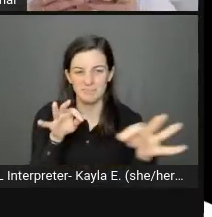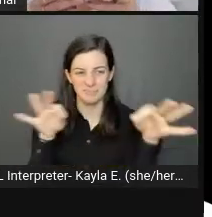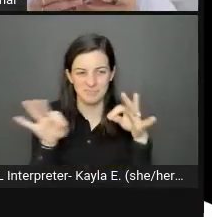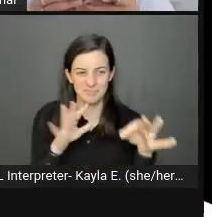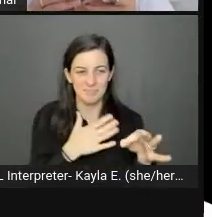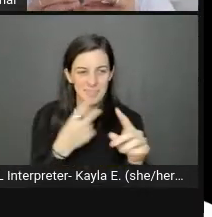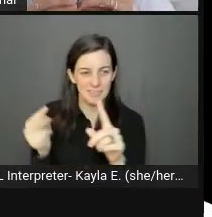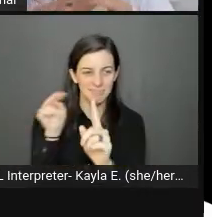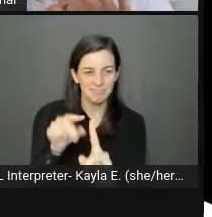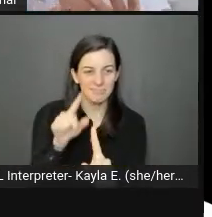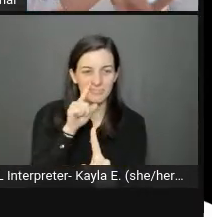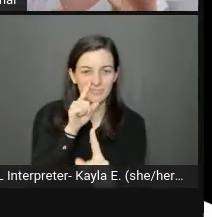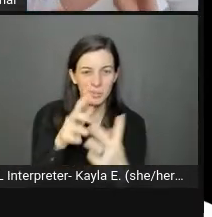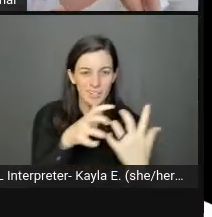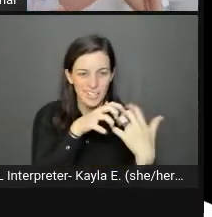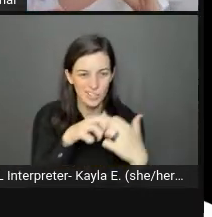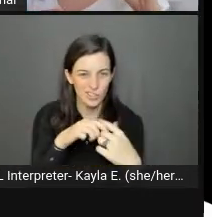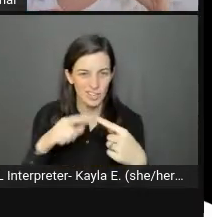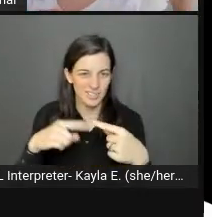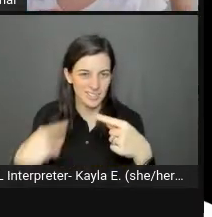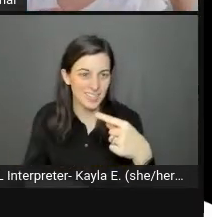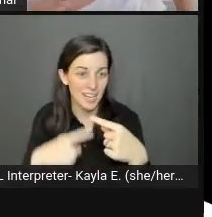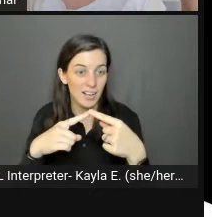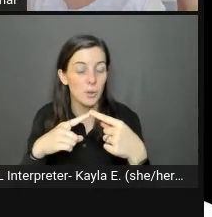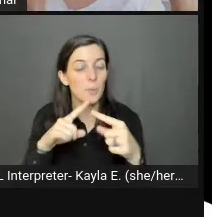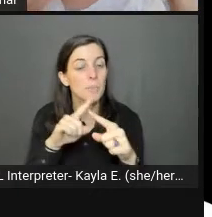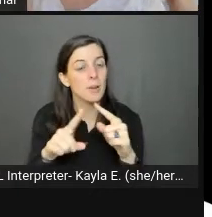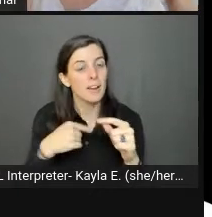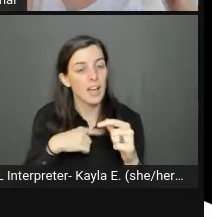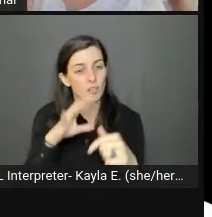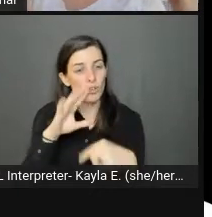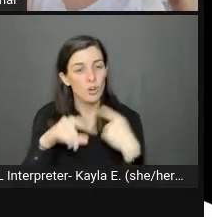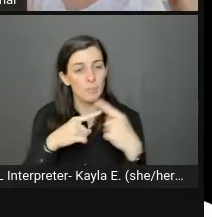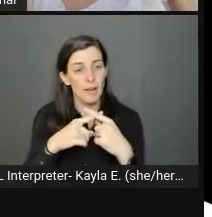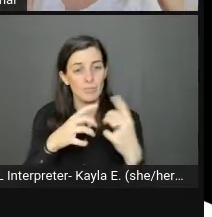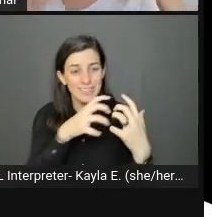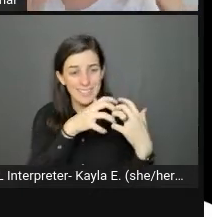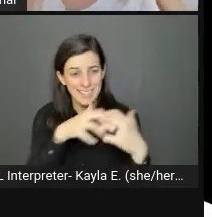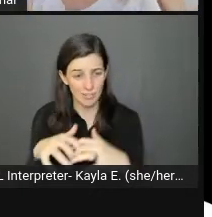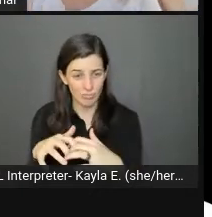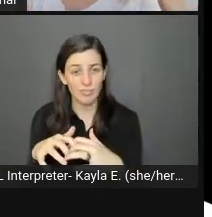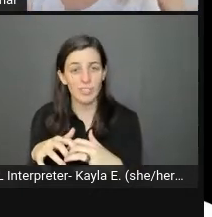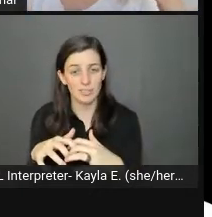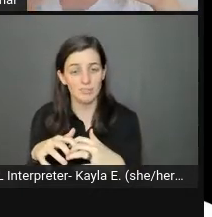into the development cycle, but when I speak of accessibility